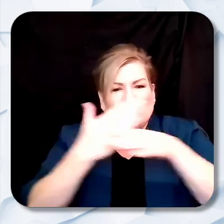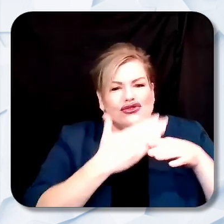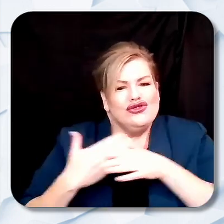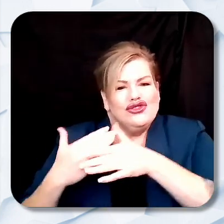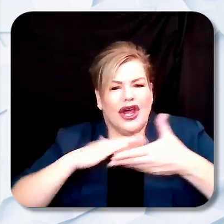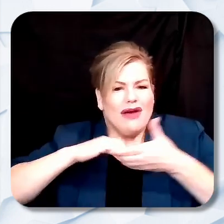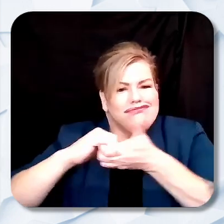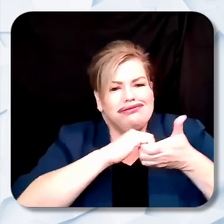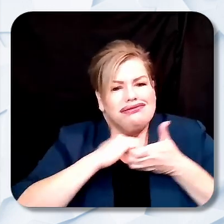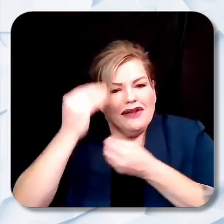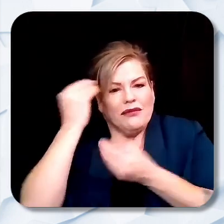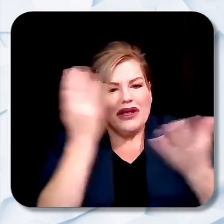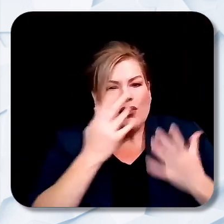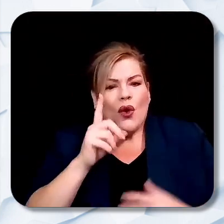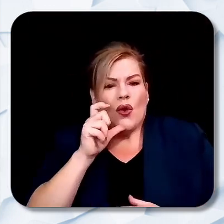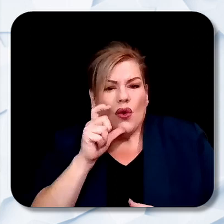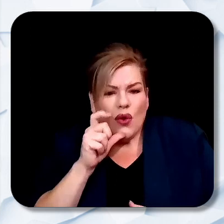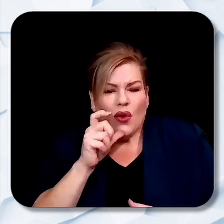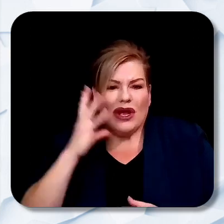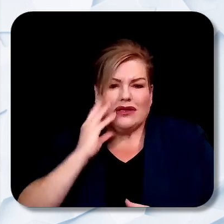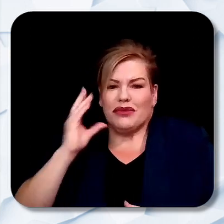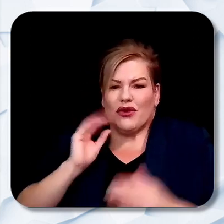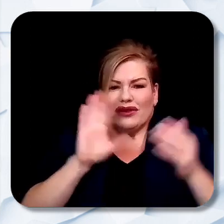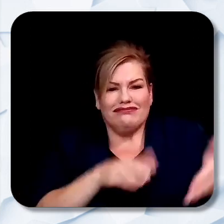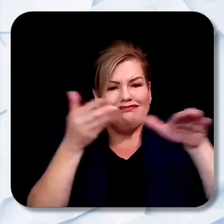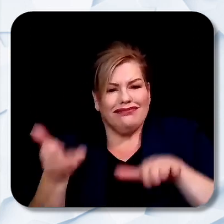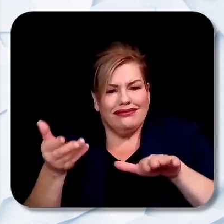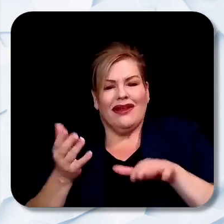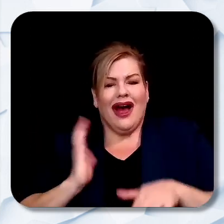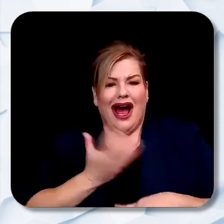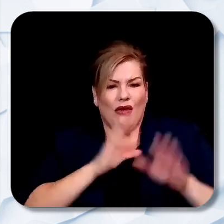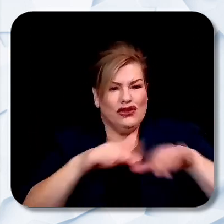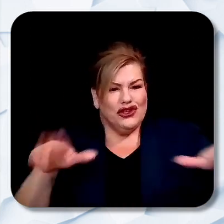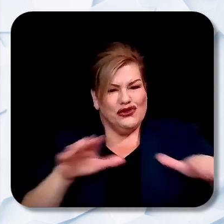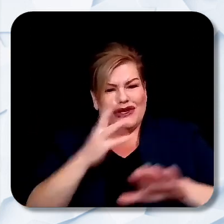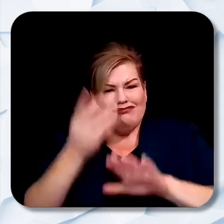who lost our kids this way. We know that it was not functional. If they were looking for um,